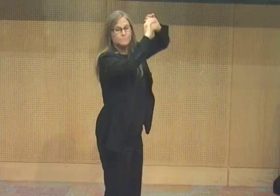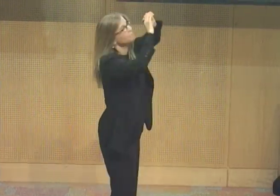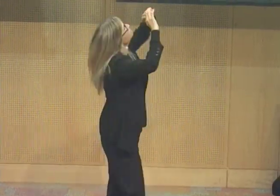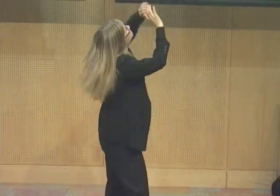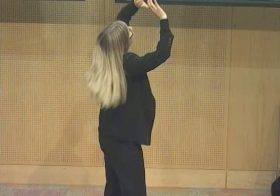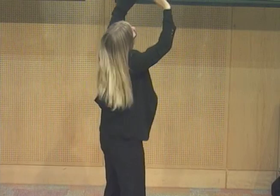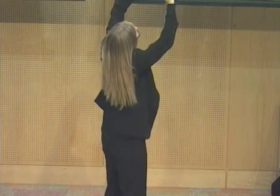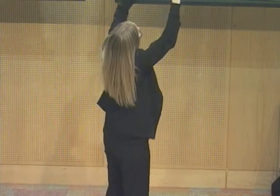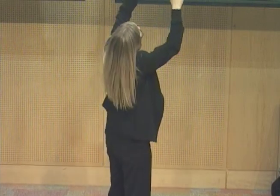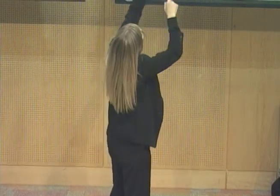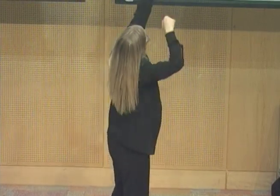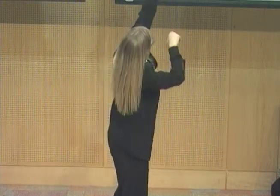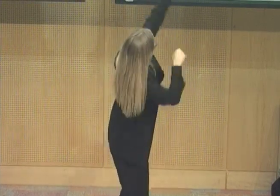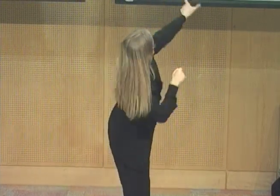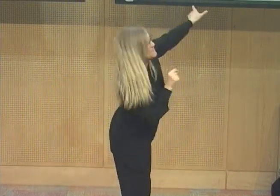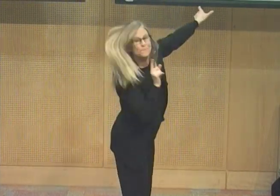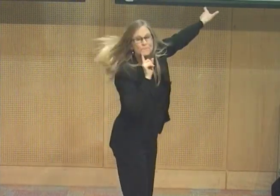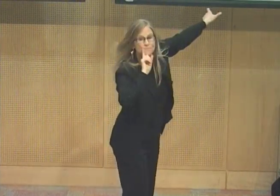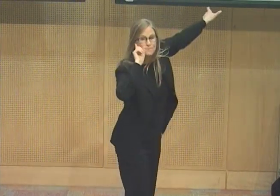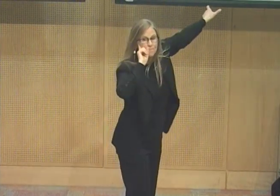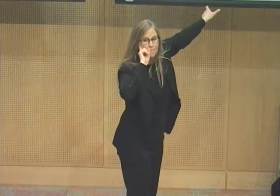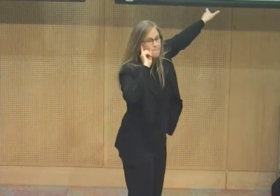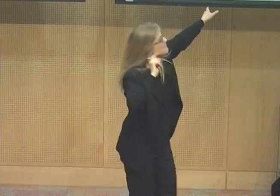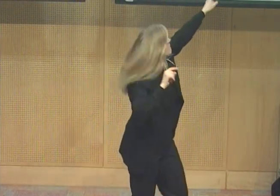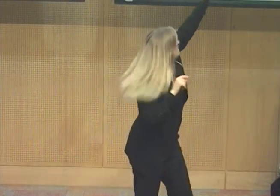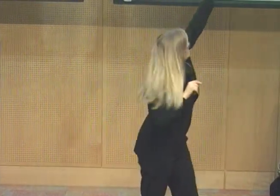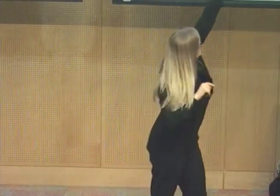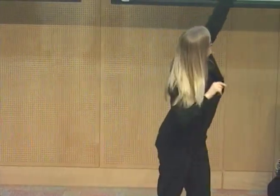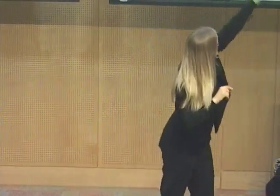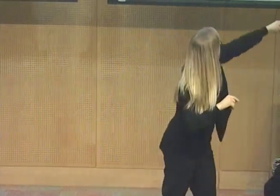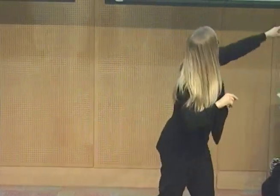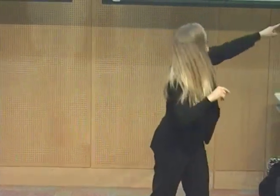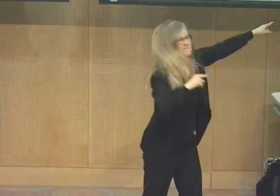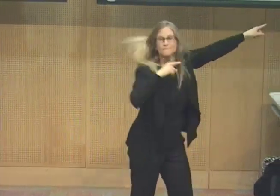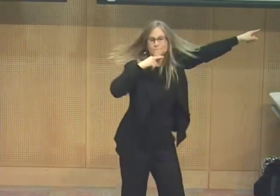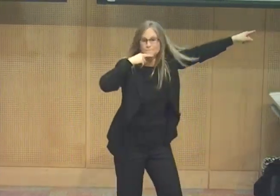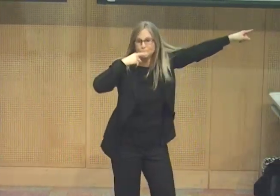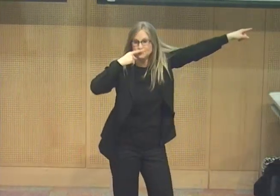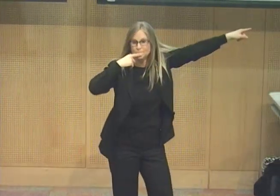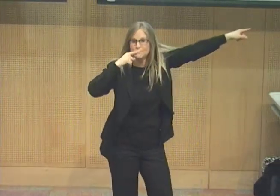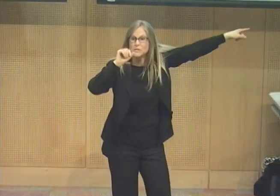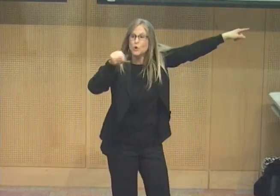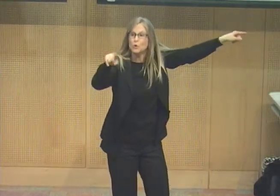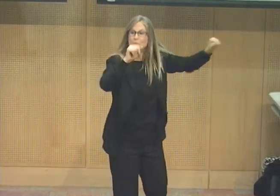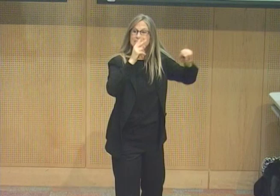So for the very first category up at the top, on the left you see "Deaf," on the right you see "hearing."